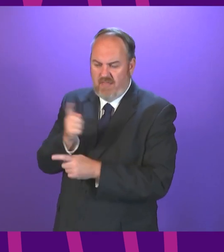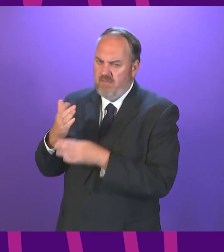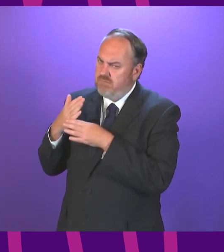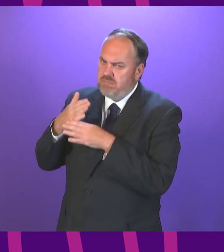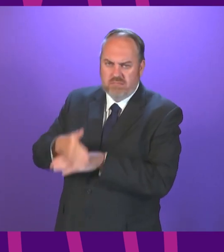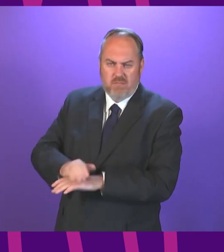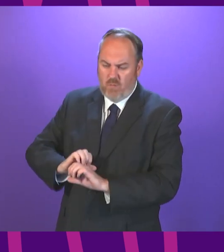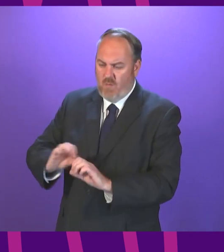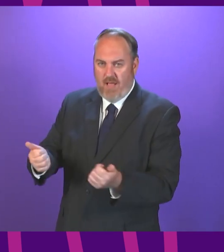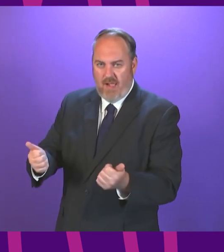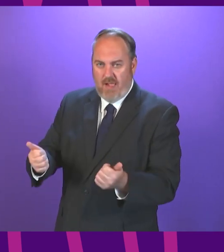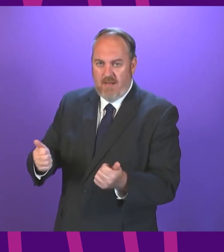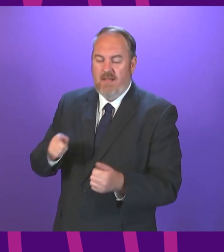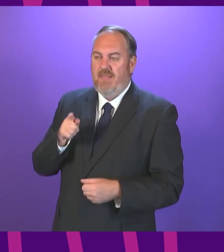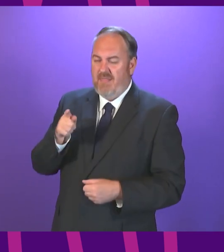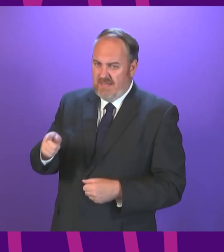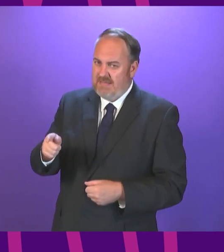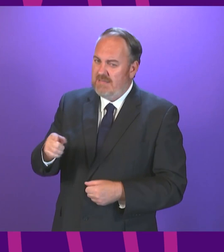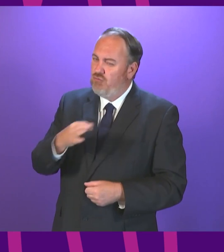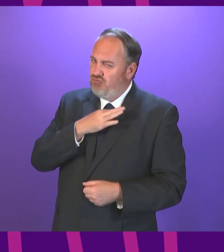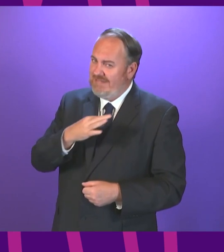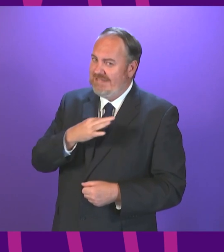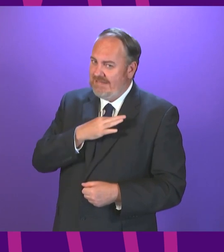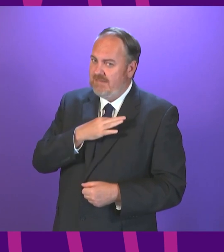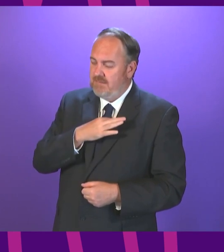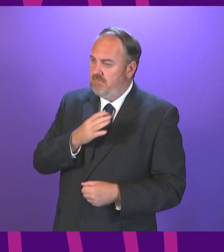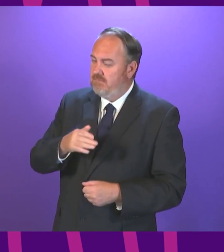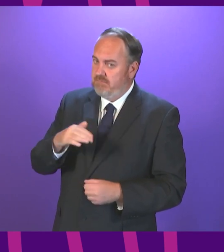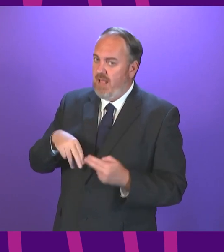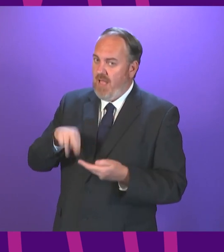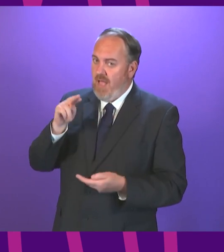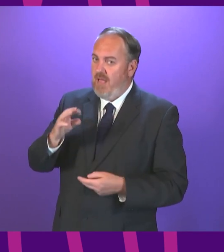efforts—indoor hospitality remains a relatively risky environment, especially later at night,